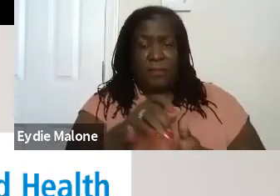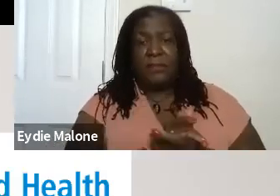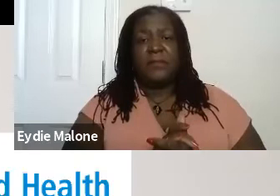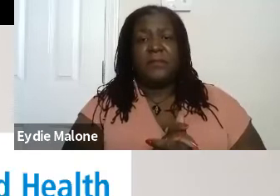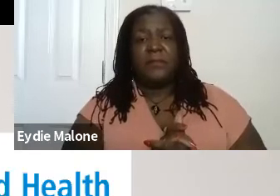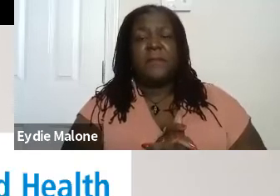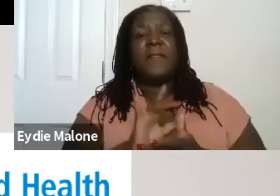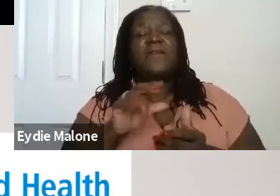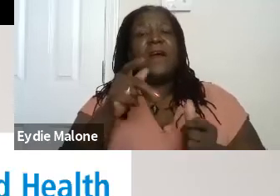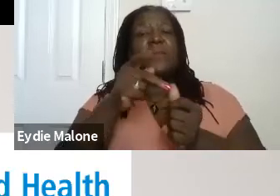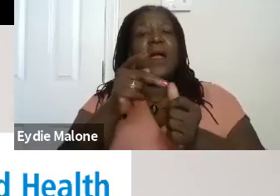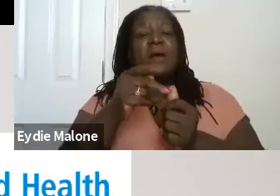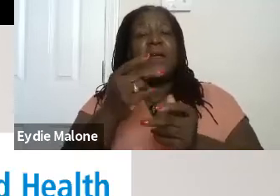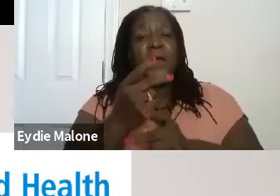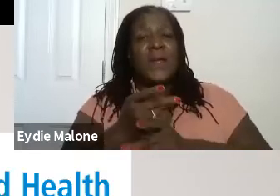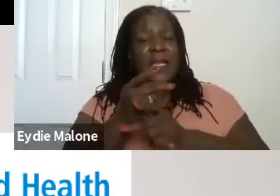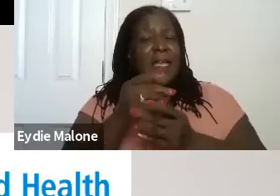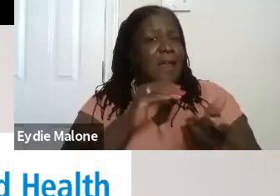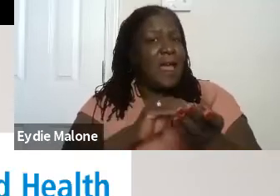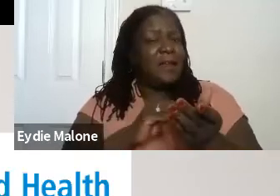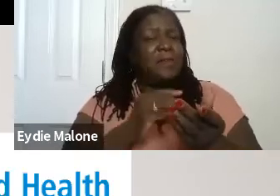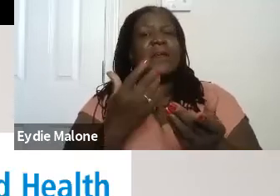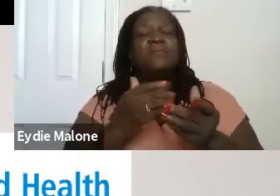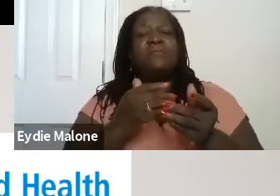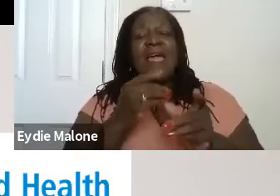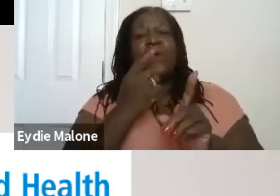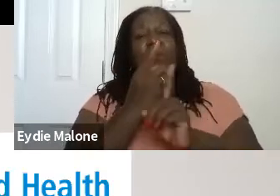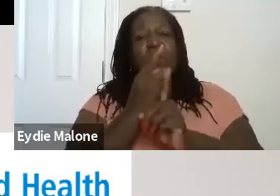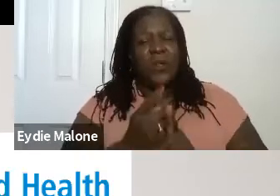a primary care doctor and meeting with them regularly you're likely to build a relationship